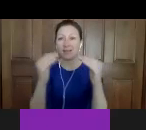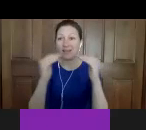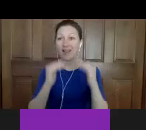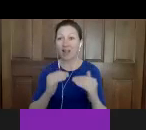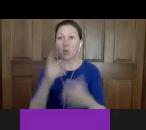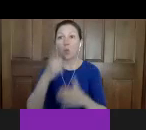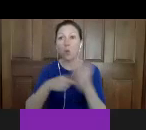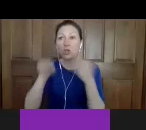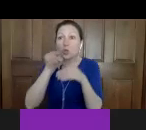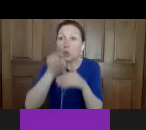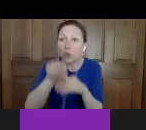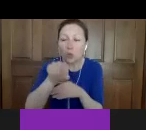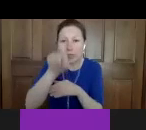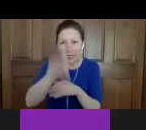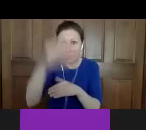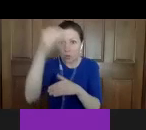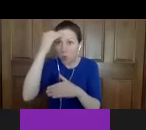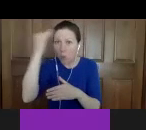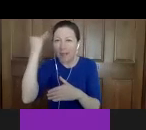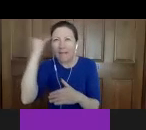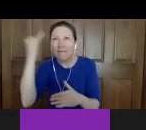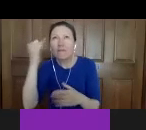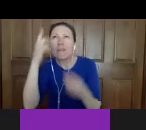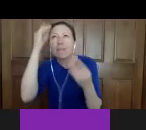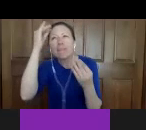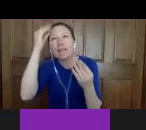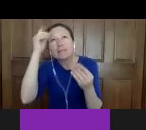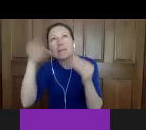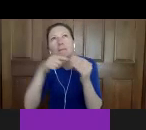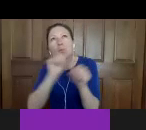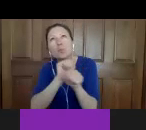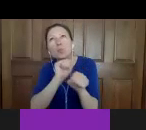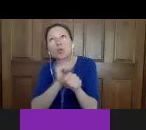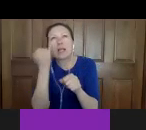thinking about work is if you're going to go in to the accommodation process, you need